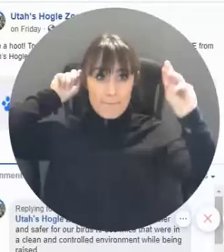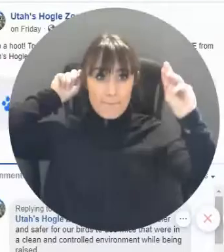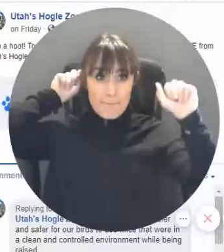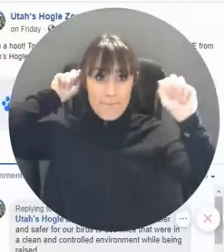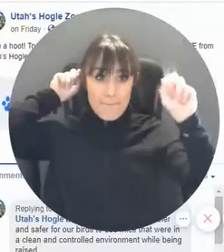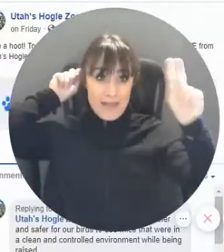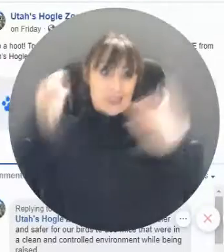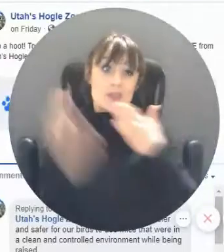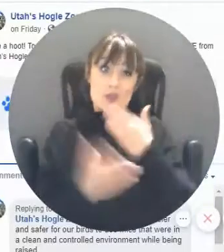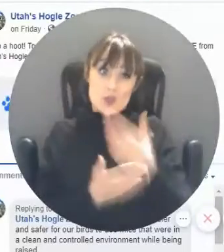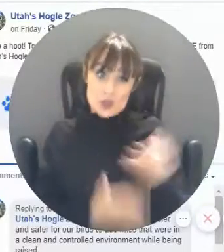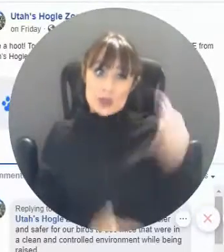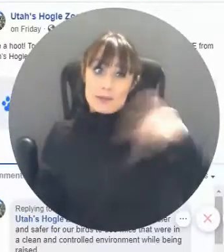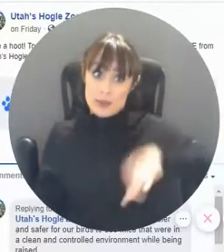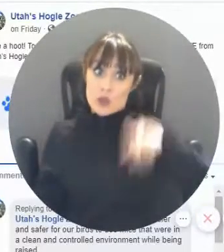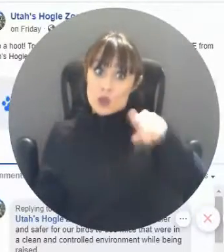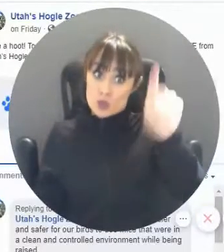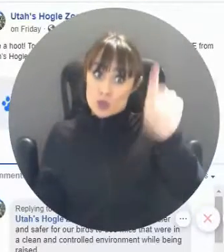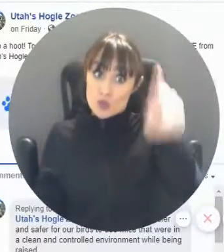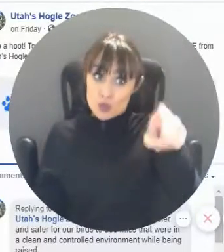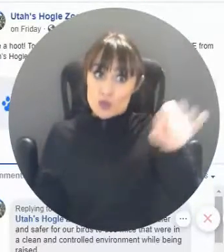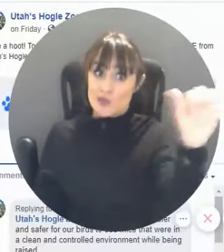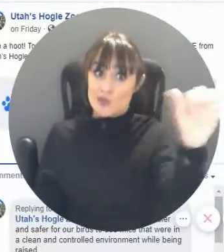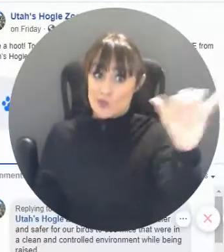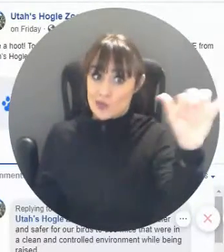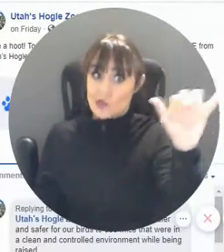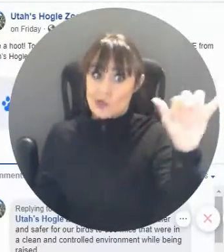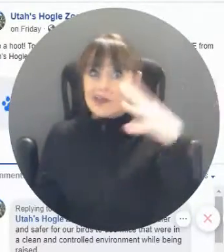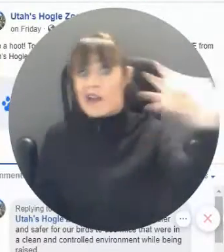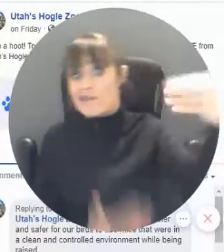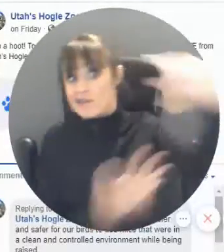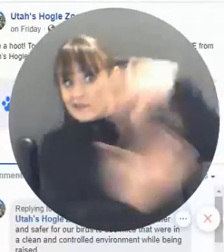when you're out in the community. So, get yourself a